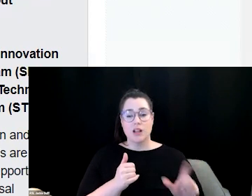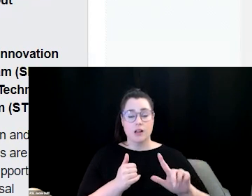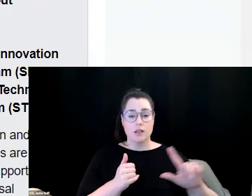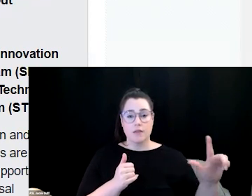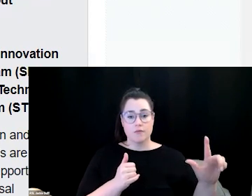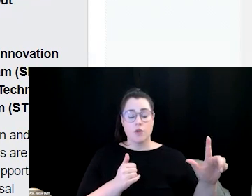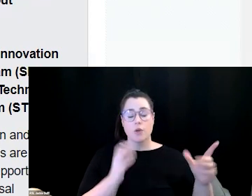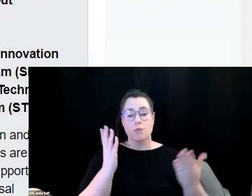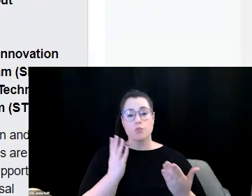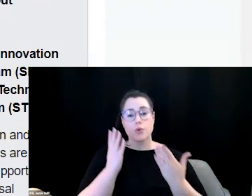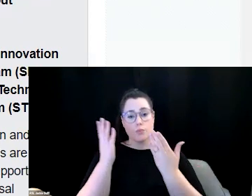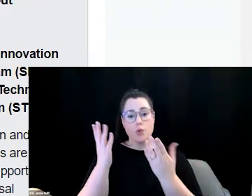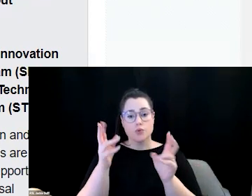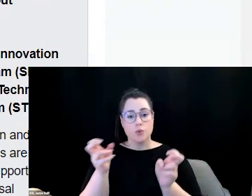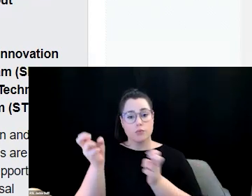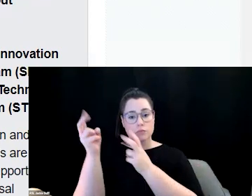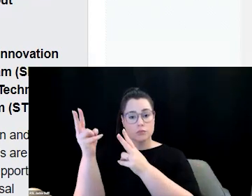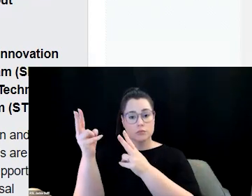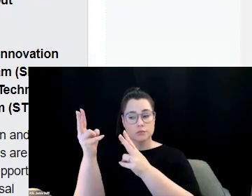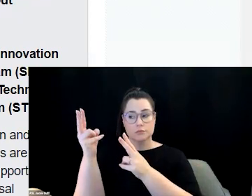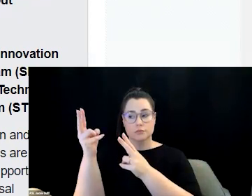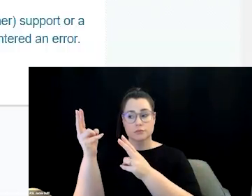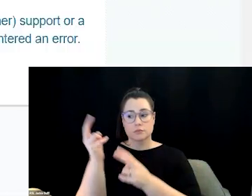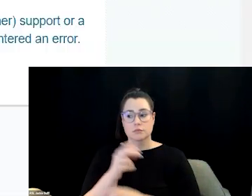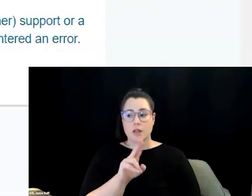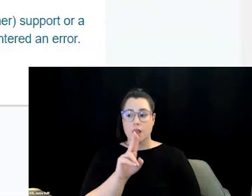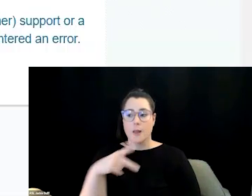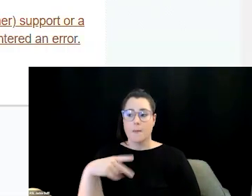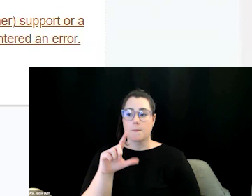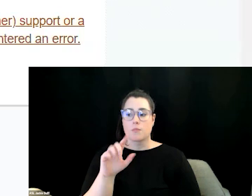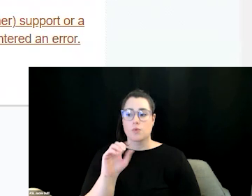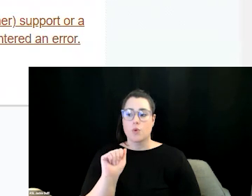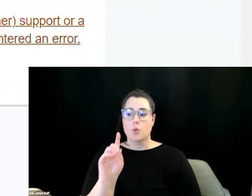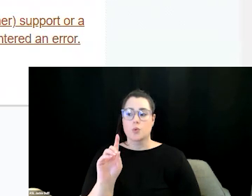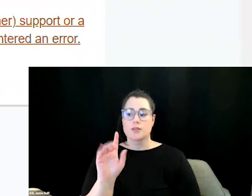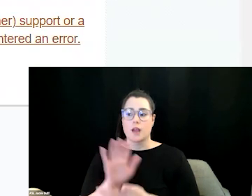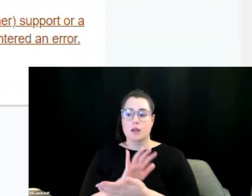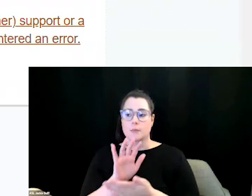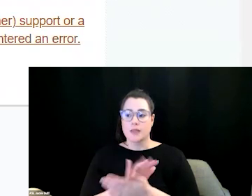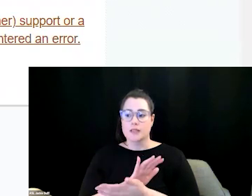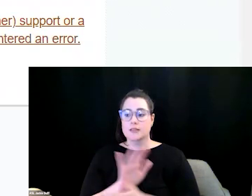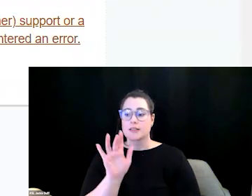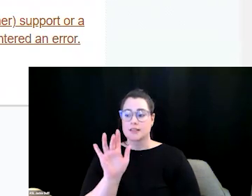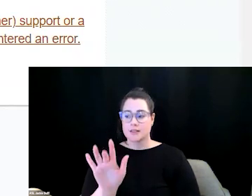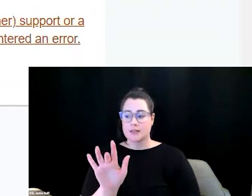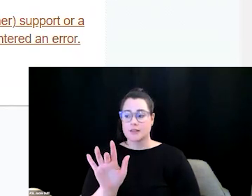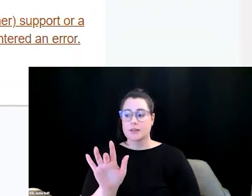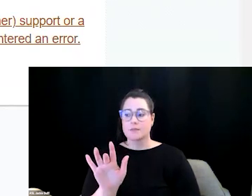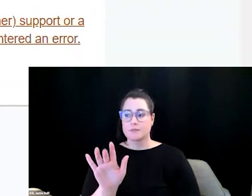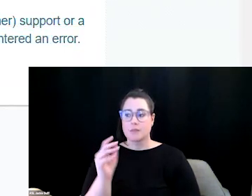So if you look on the left-hand side, there is something called Uploading Documents. If you click here, you're going to see a whole bunch of FAQs here.